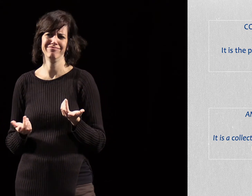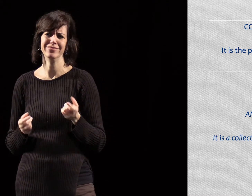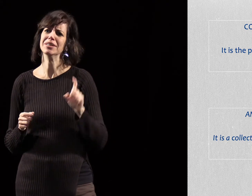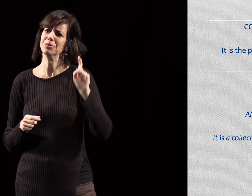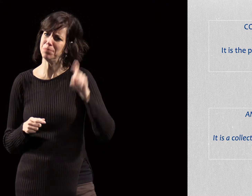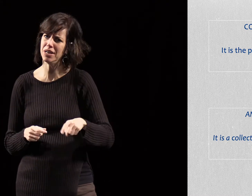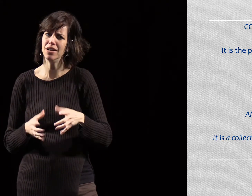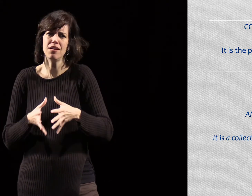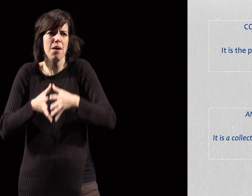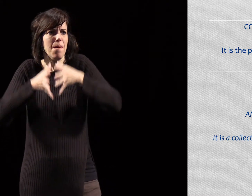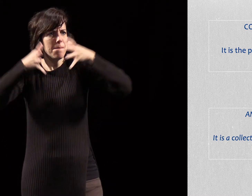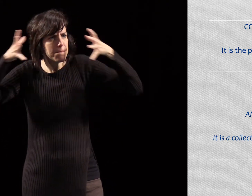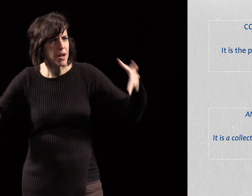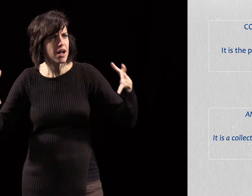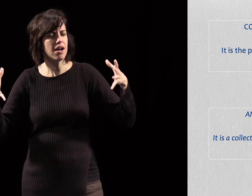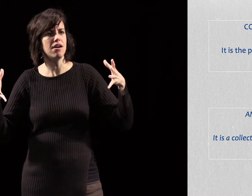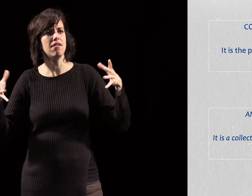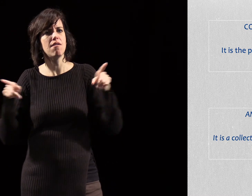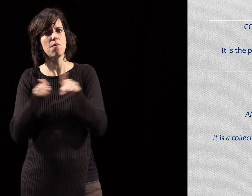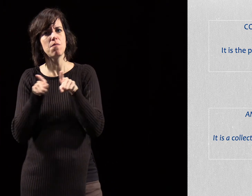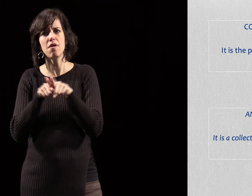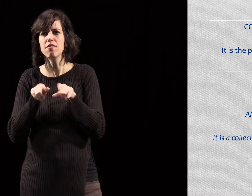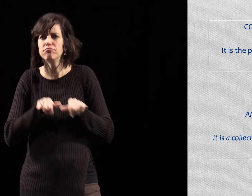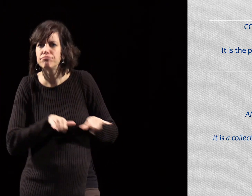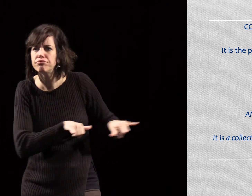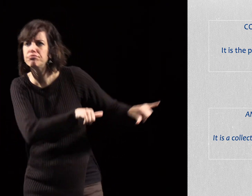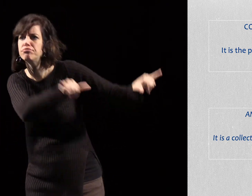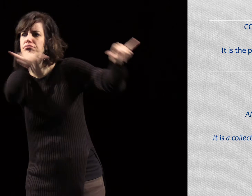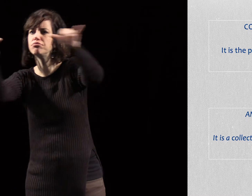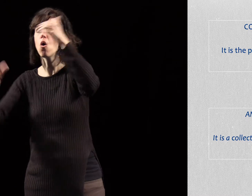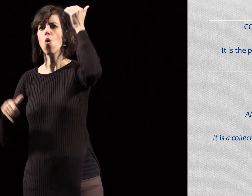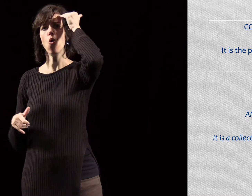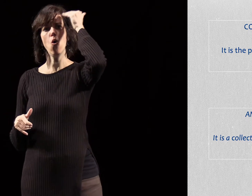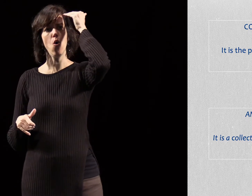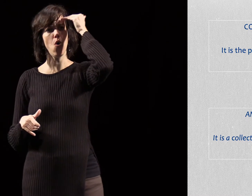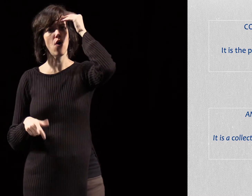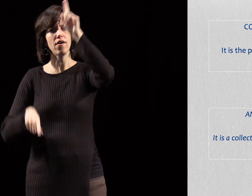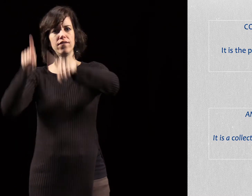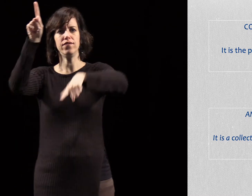I needed to expand and add other works...